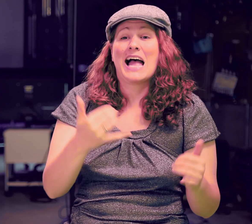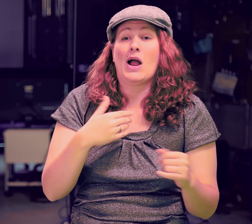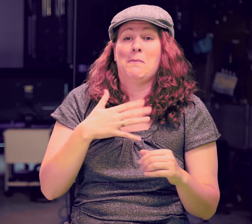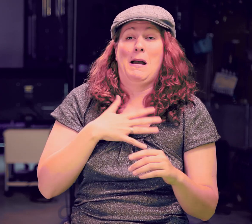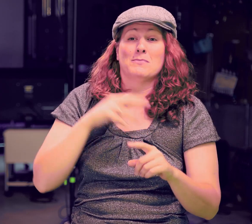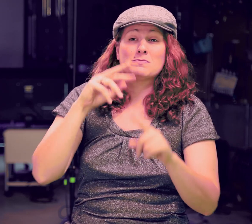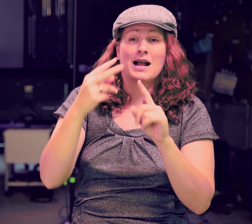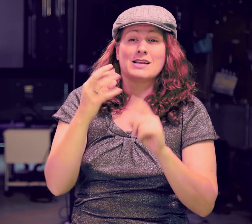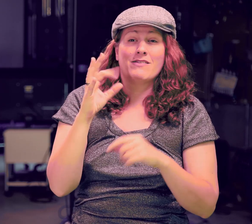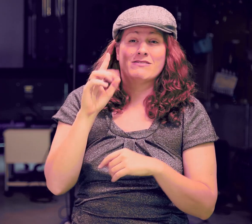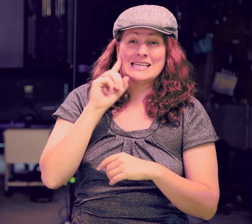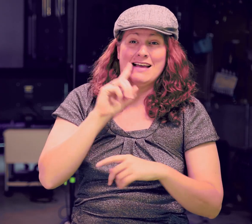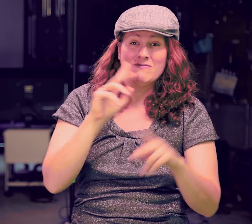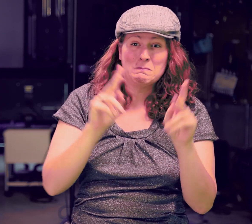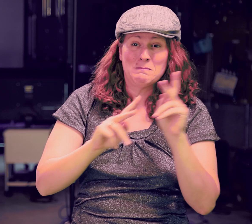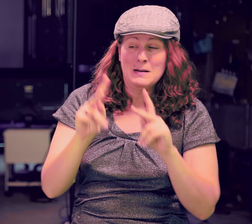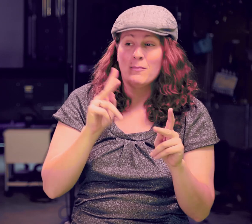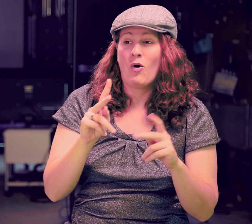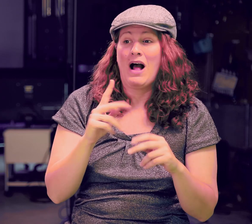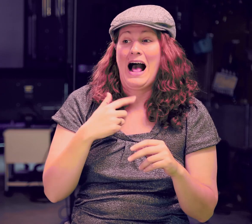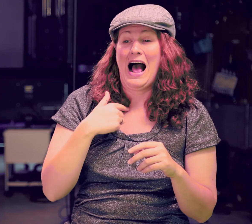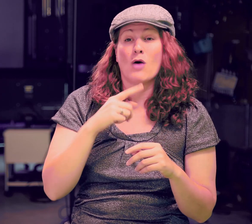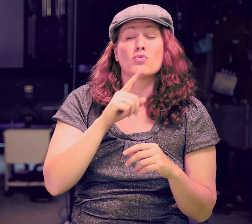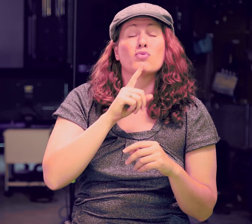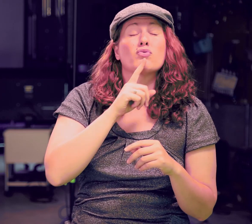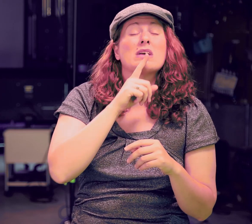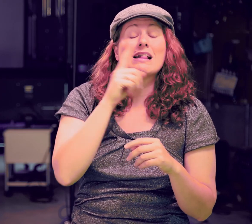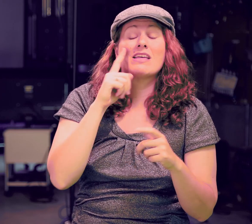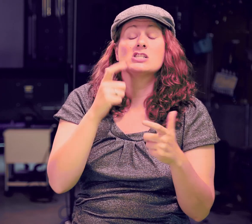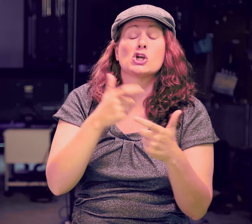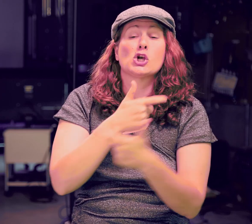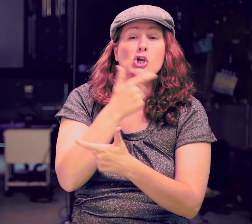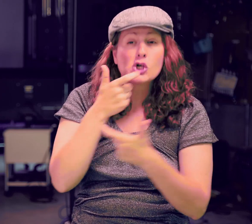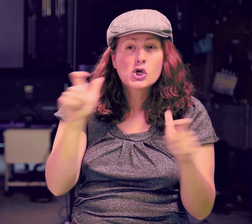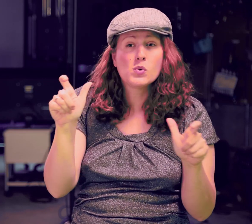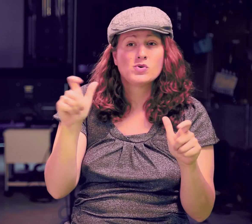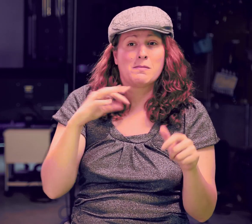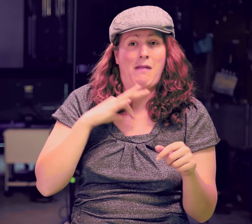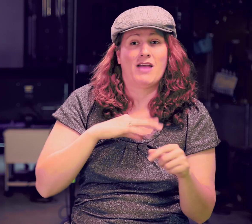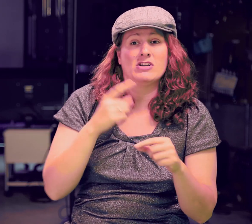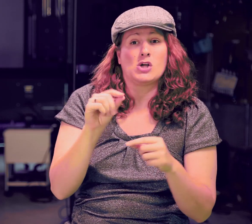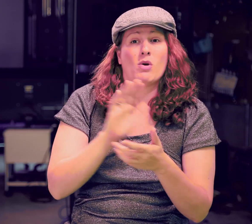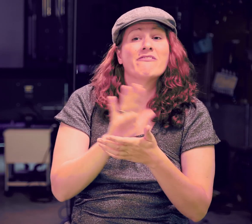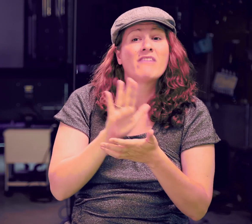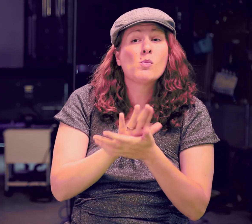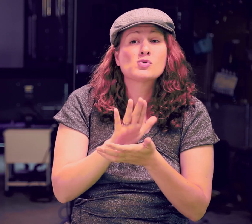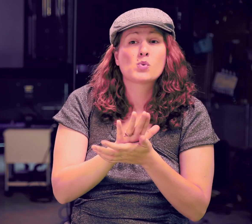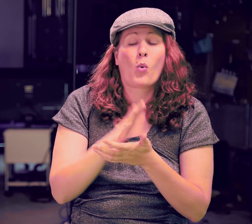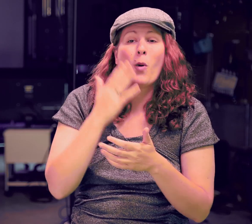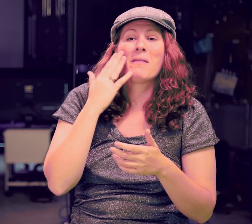Now, in my perspective of the Deaf people, I really think its a huge benefit to go to film school,